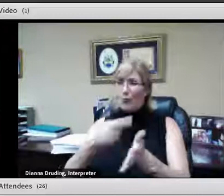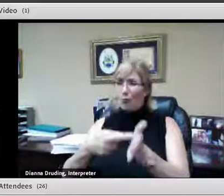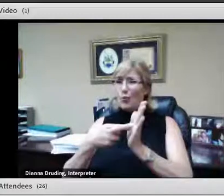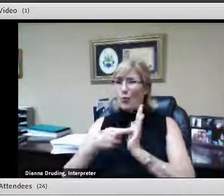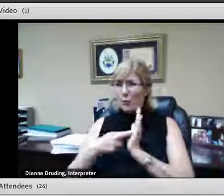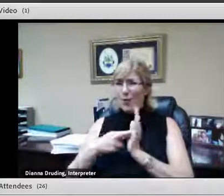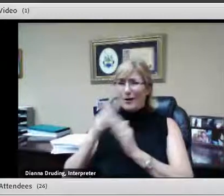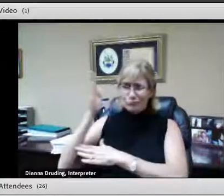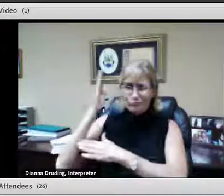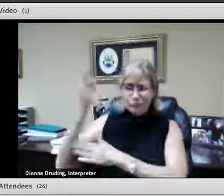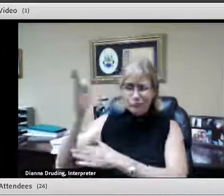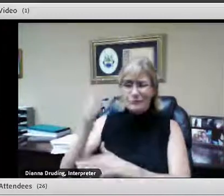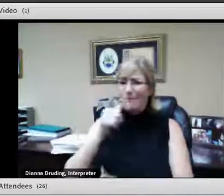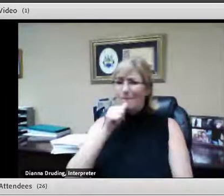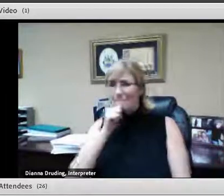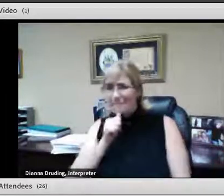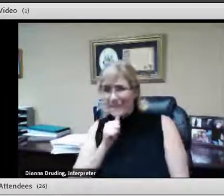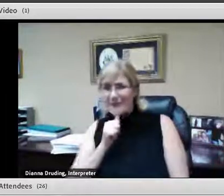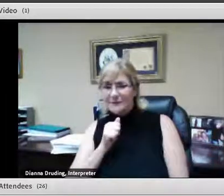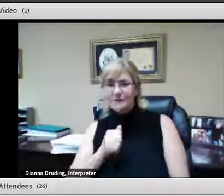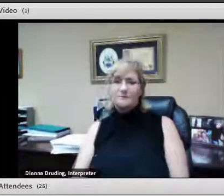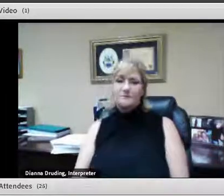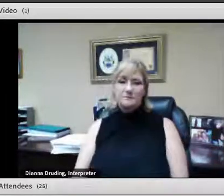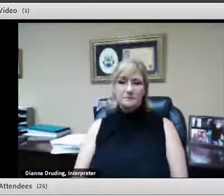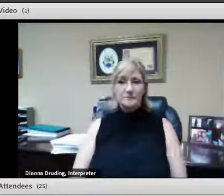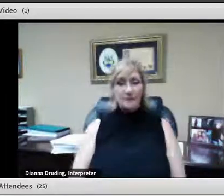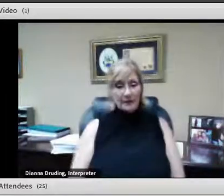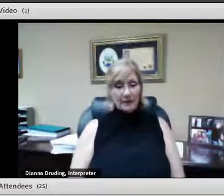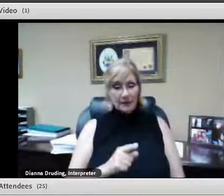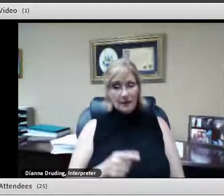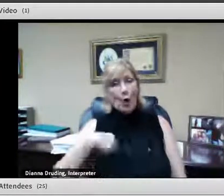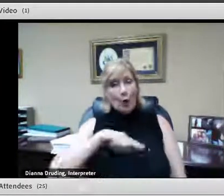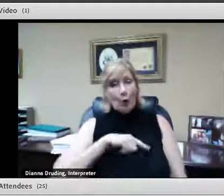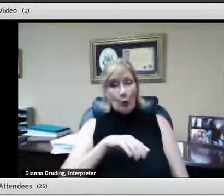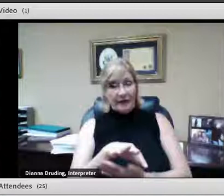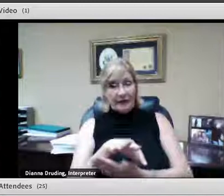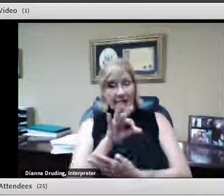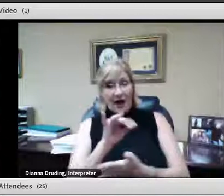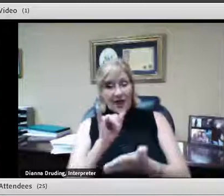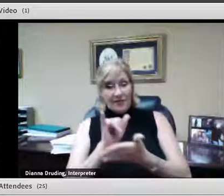Hilary: Yeah, we definitely find that most of the magic happens